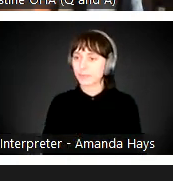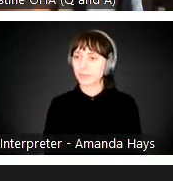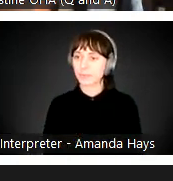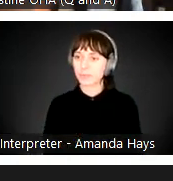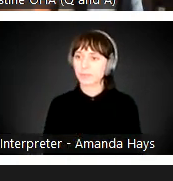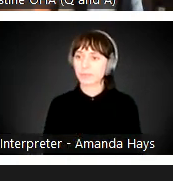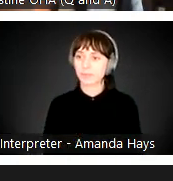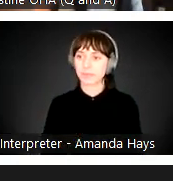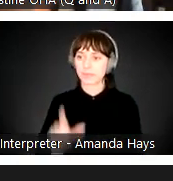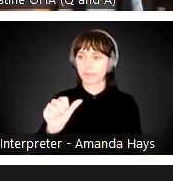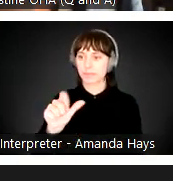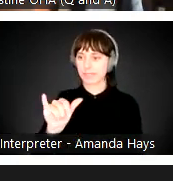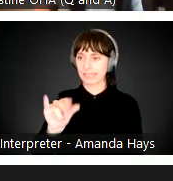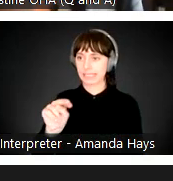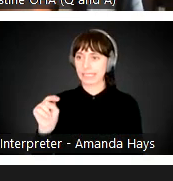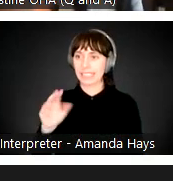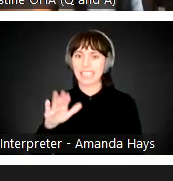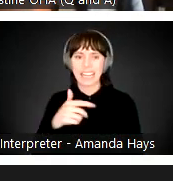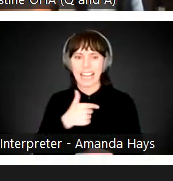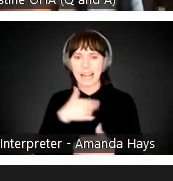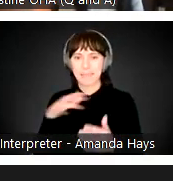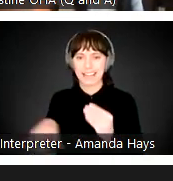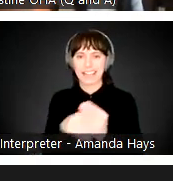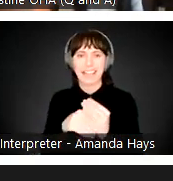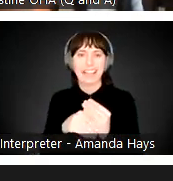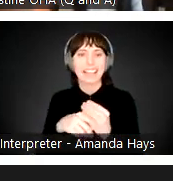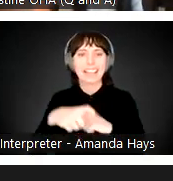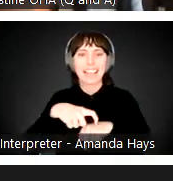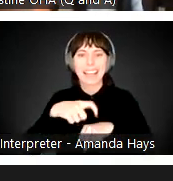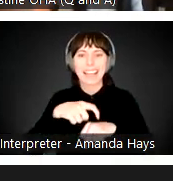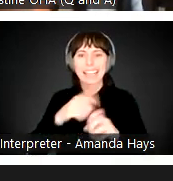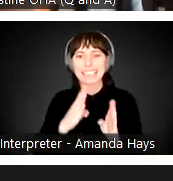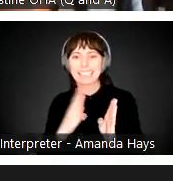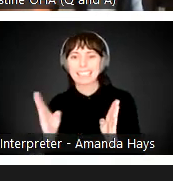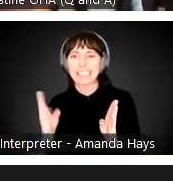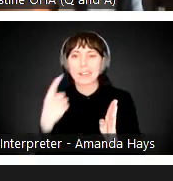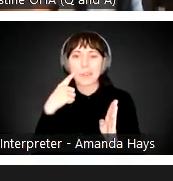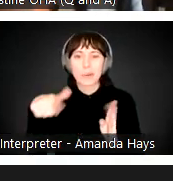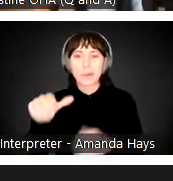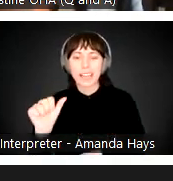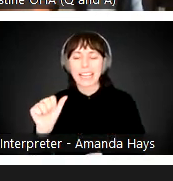A just a few more minutes. There are so many great questions and we are not